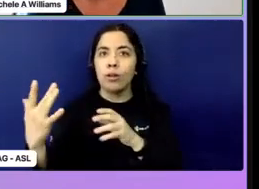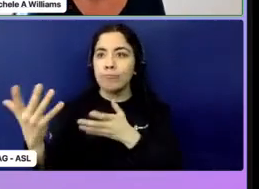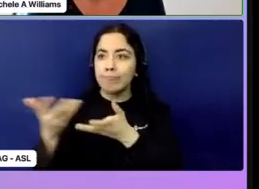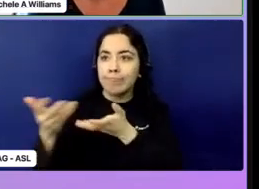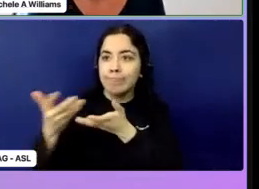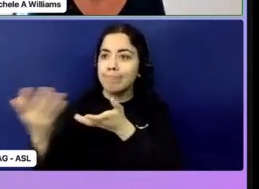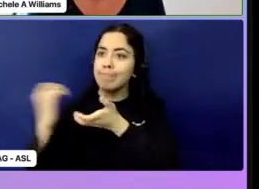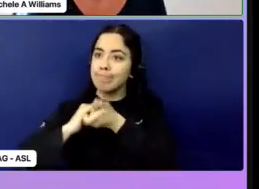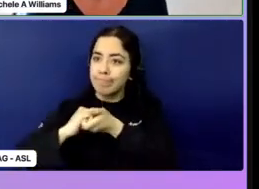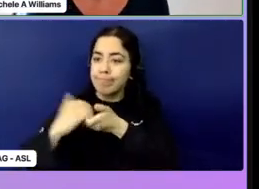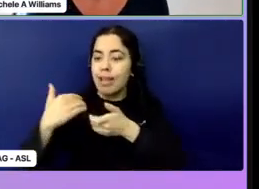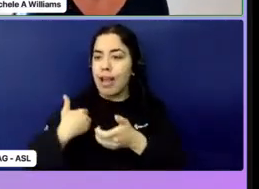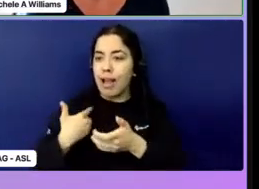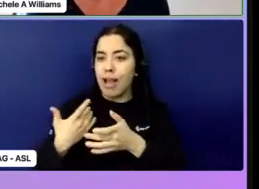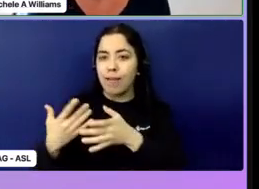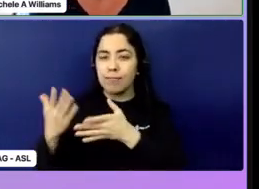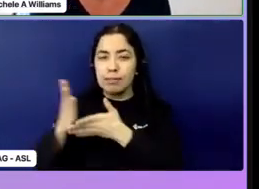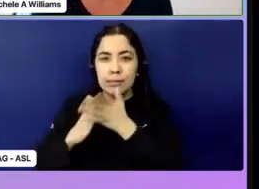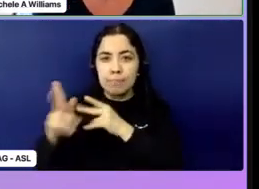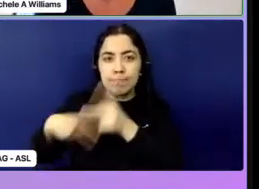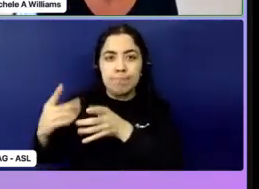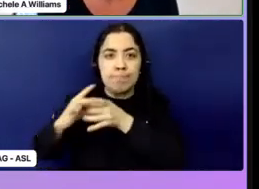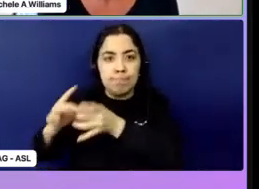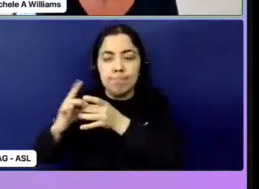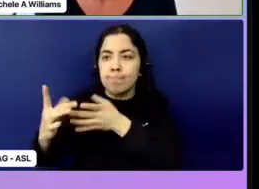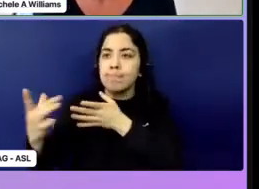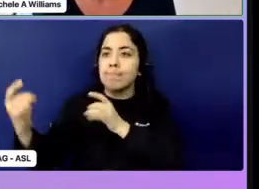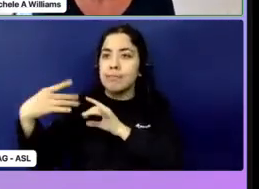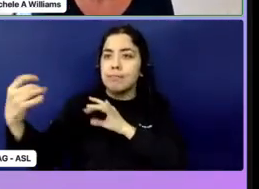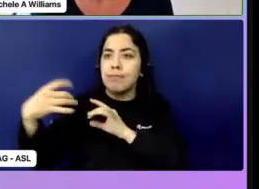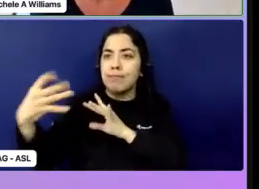to start to build relationships with us, and